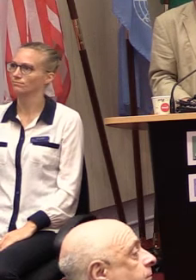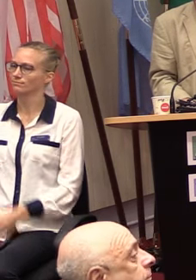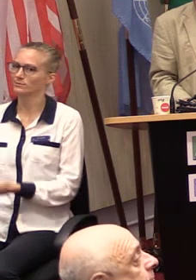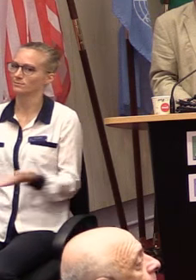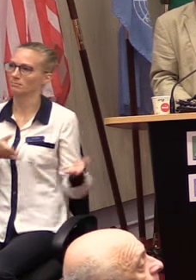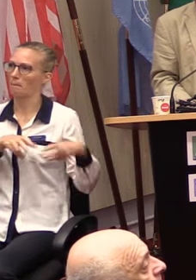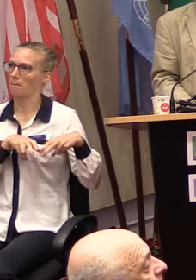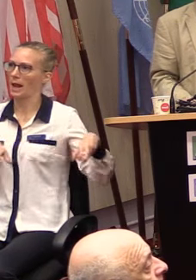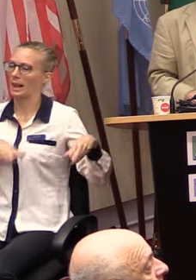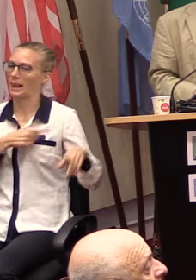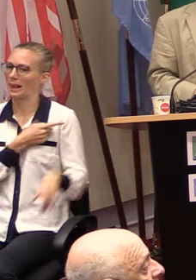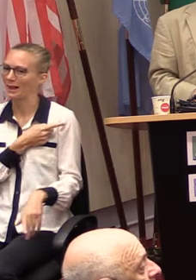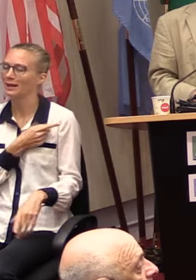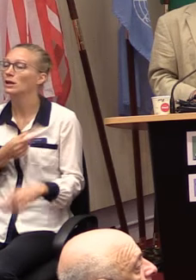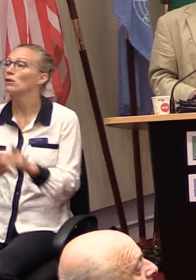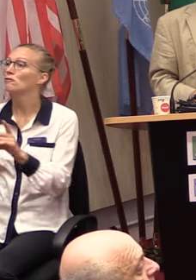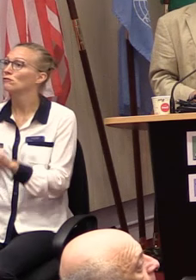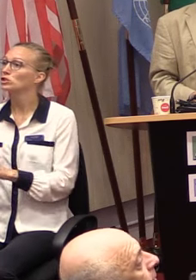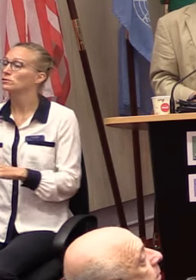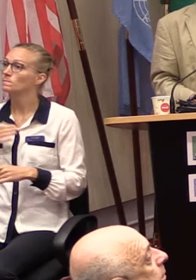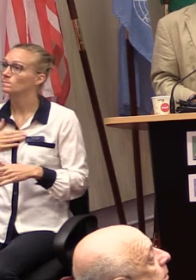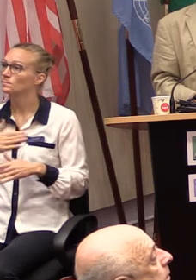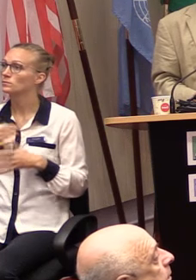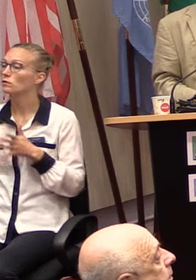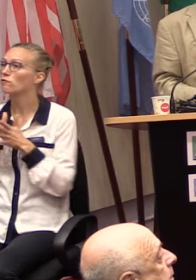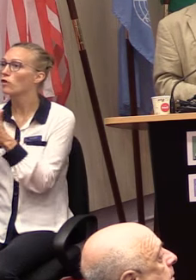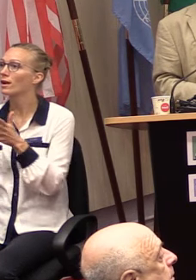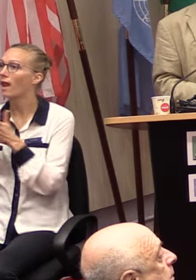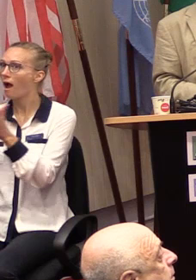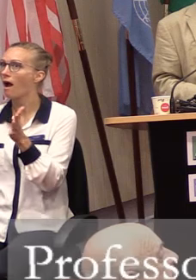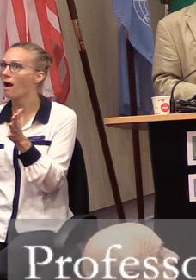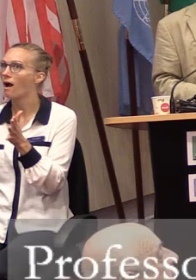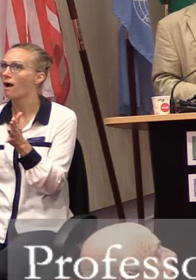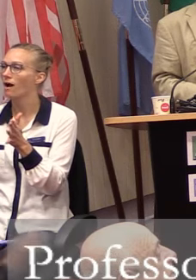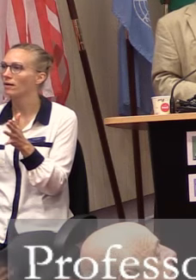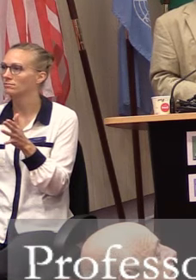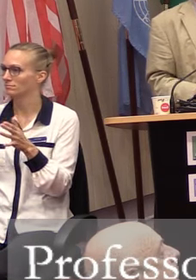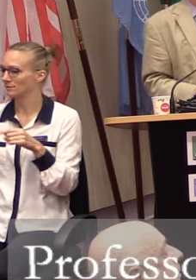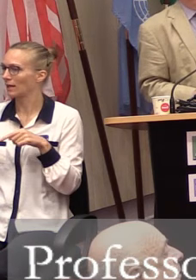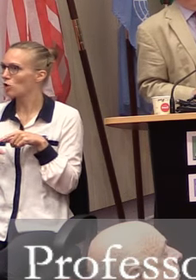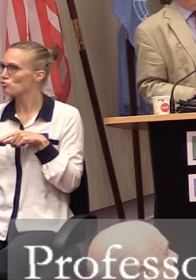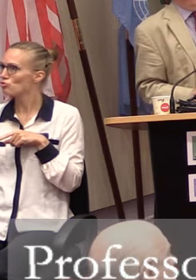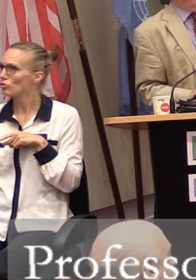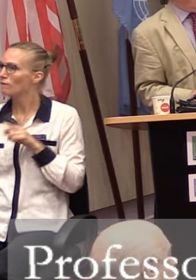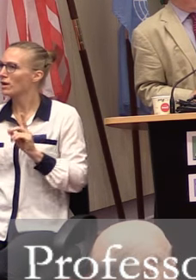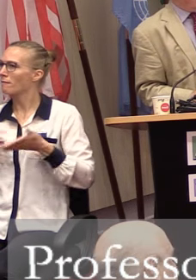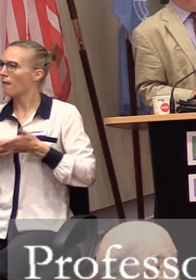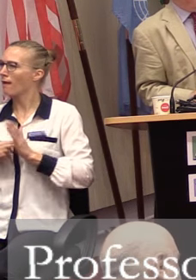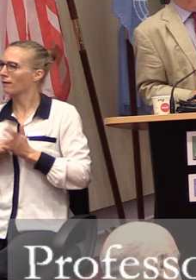Let me just explain a little bit of the thinking behind this week. We are of course going to